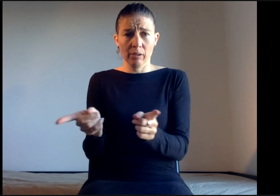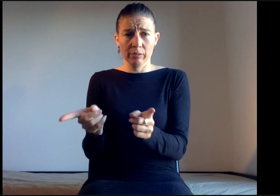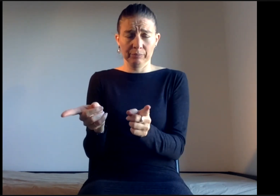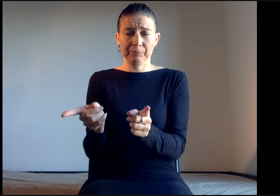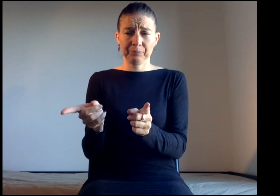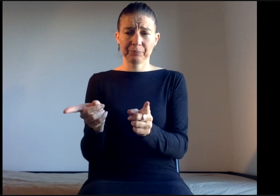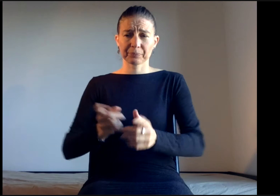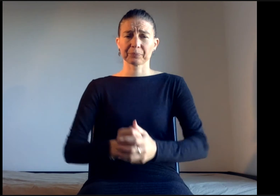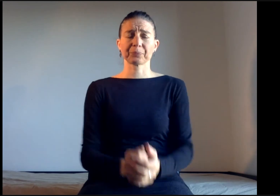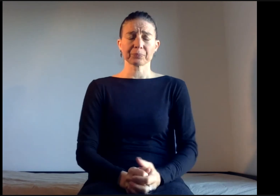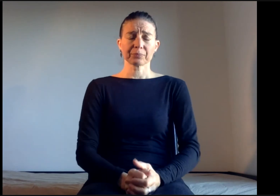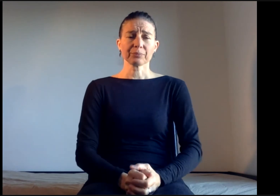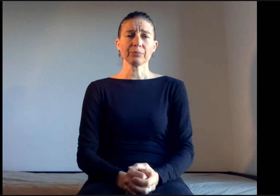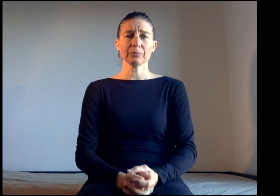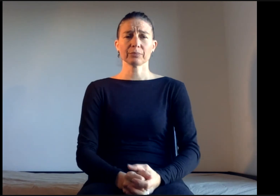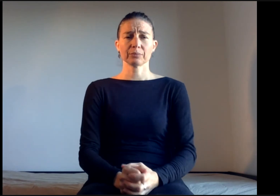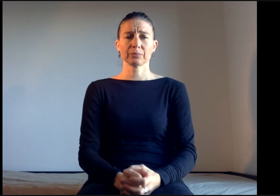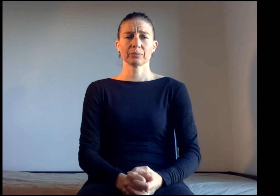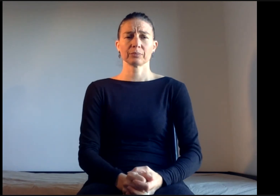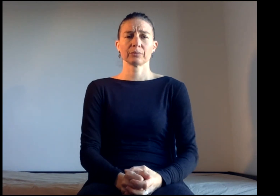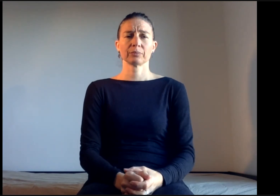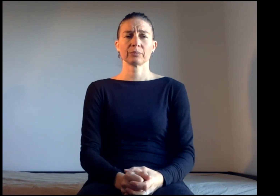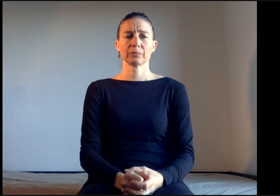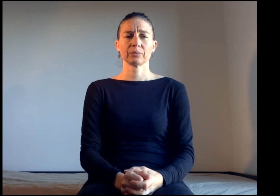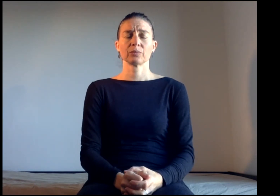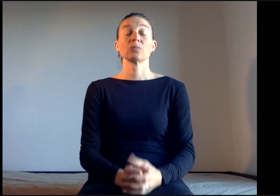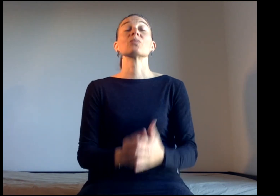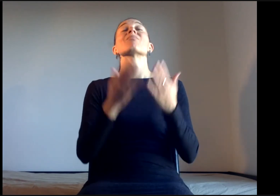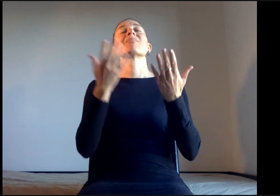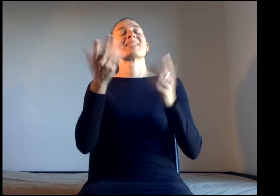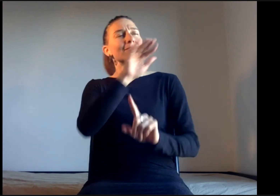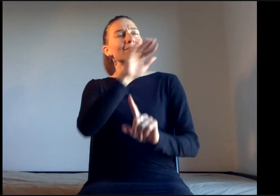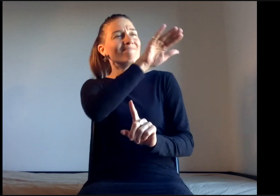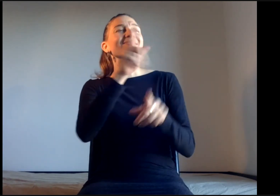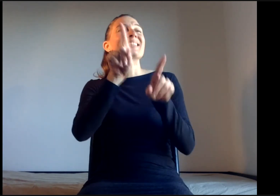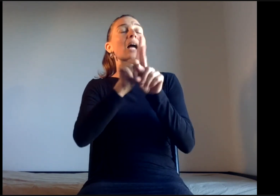about the bad situation of people in care facilities and institutions